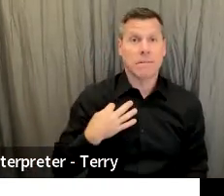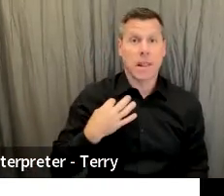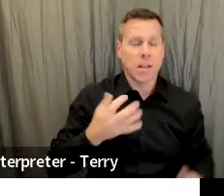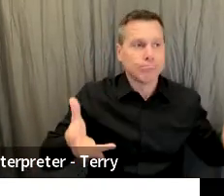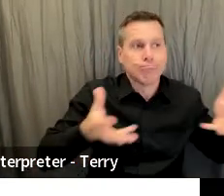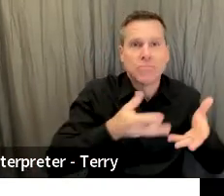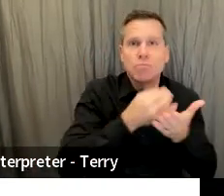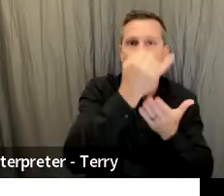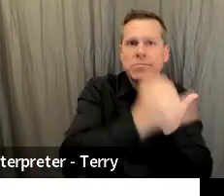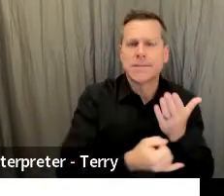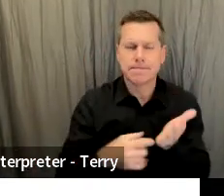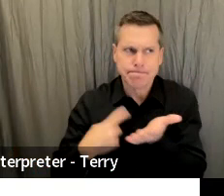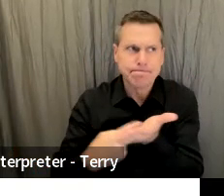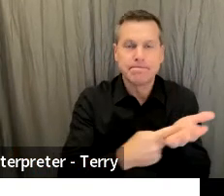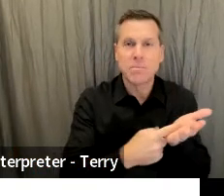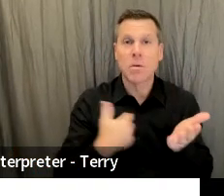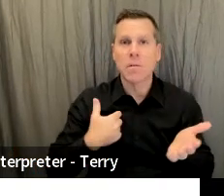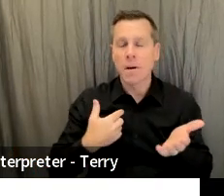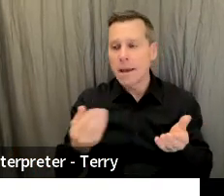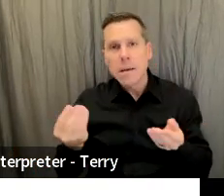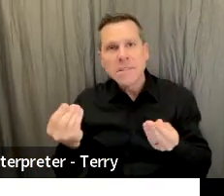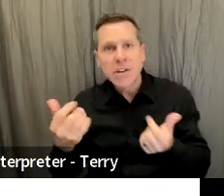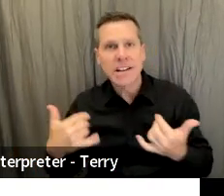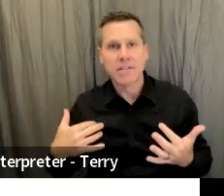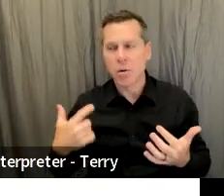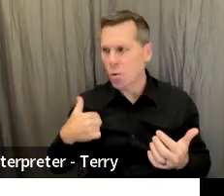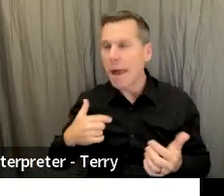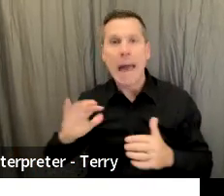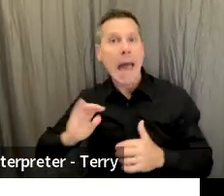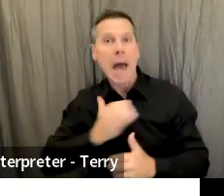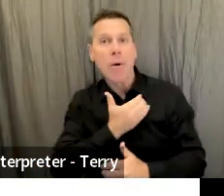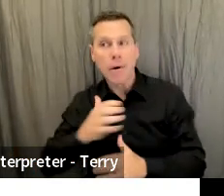and we donated materials from our classes to